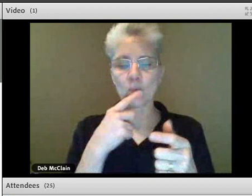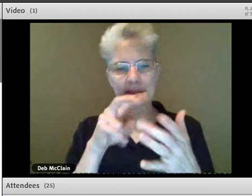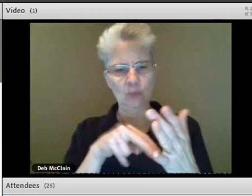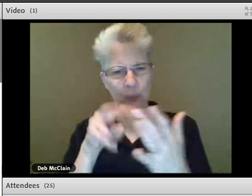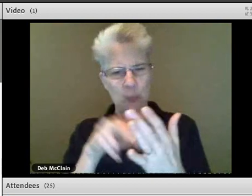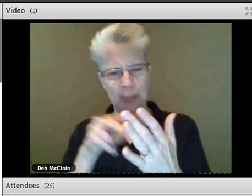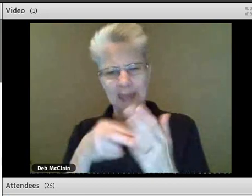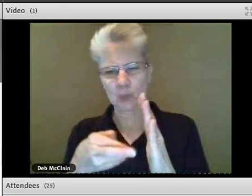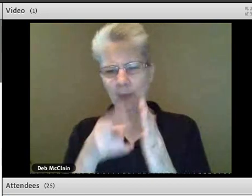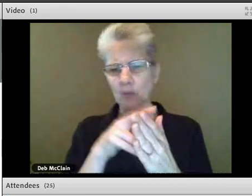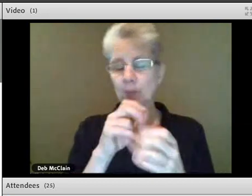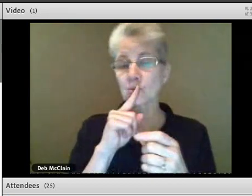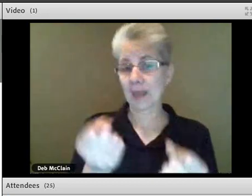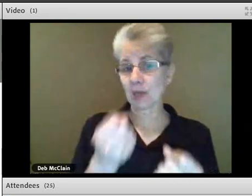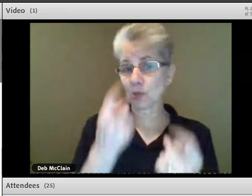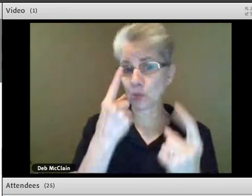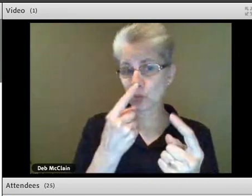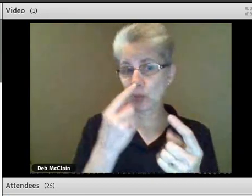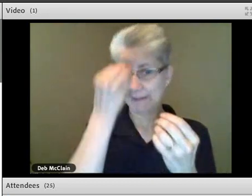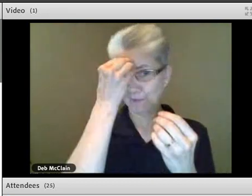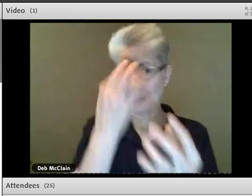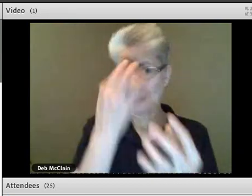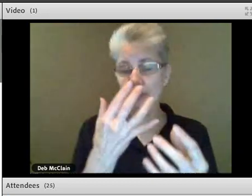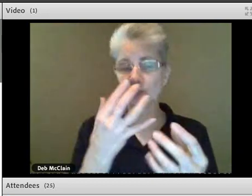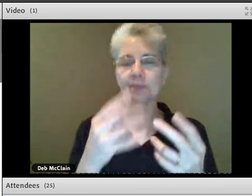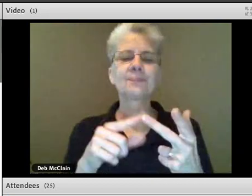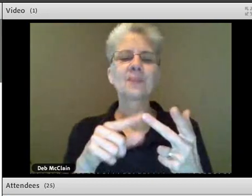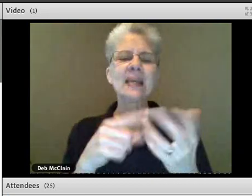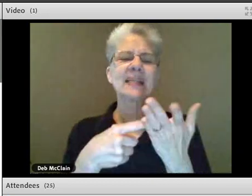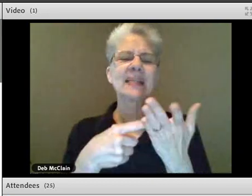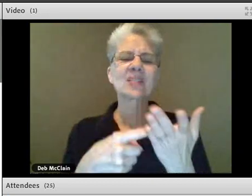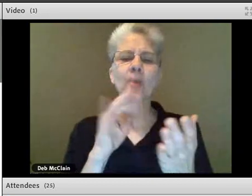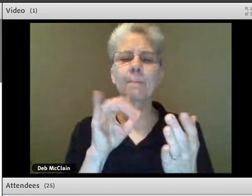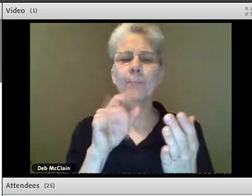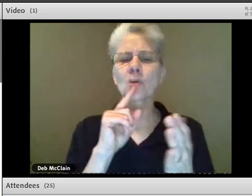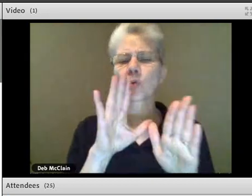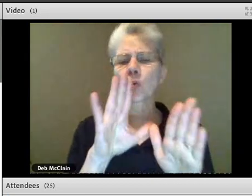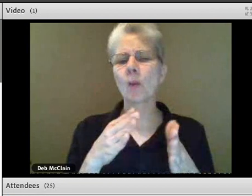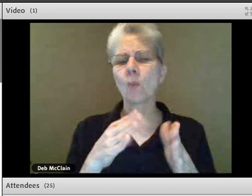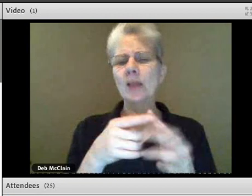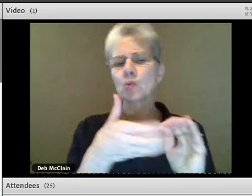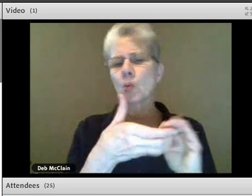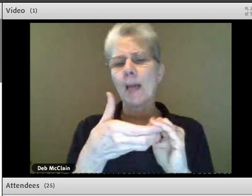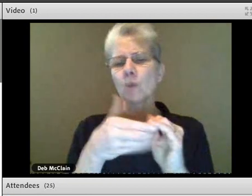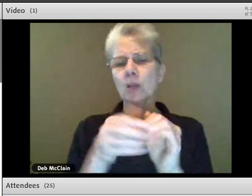and make sure they understood. Discussion boards are really great tools to get people to collaborate together,